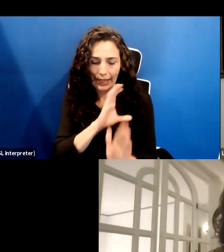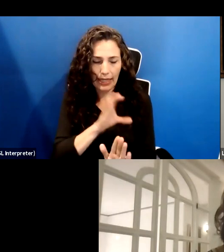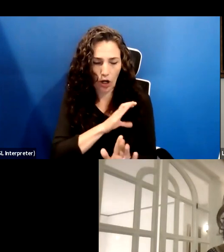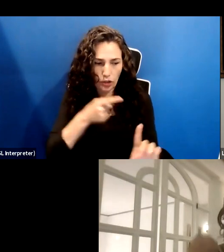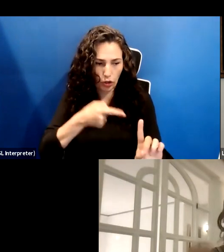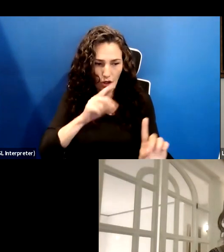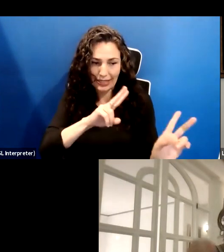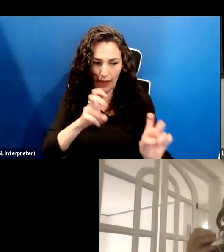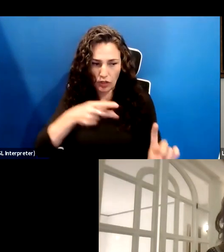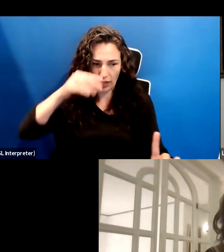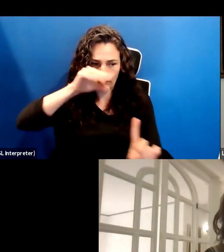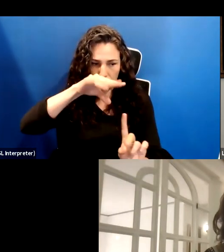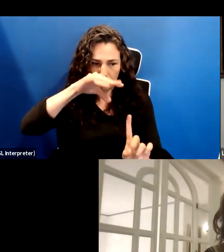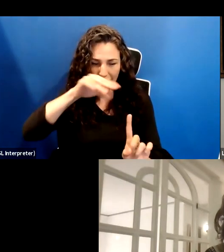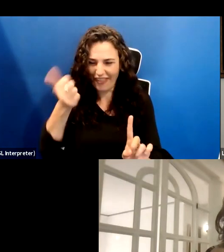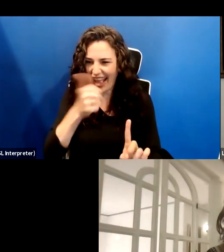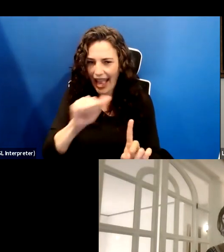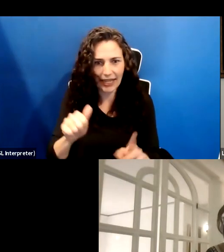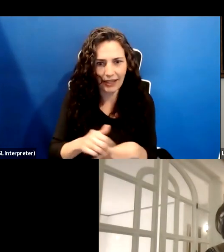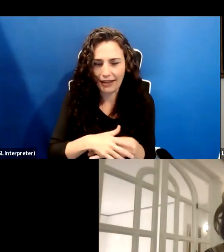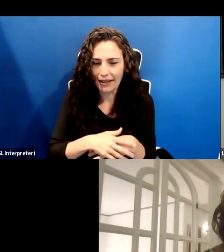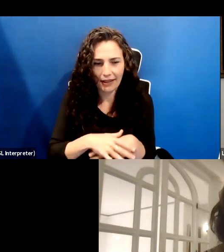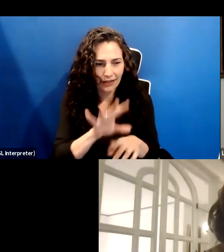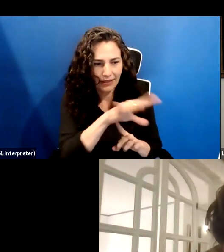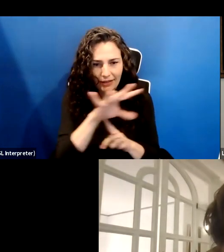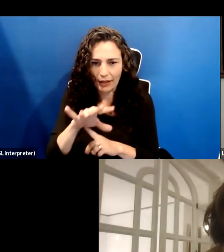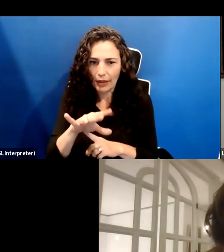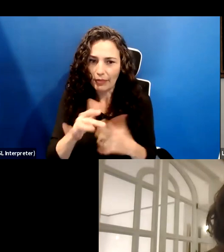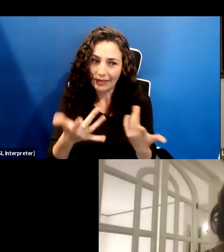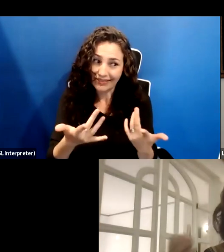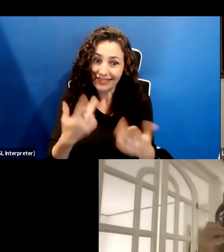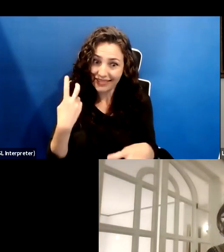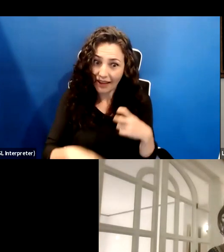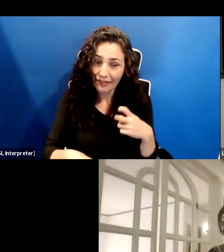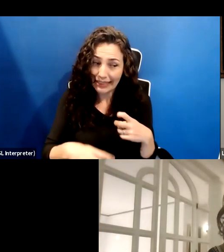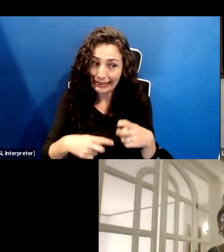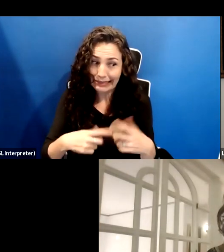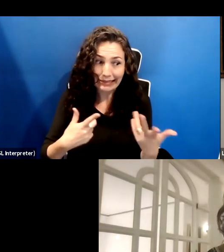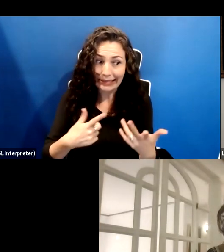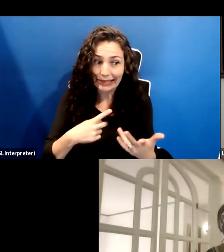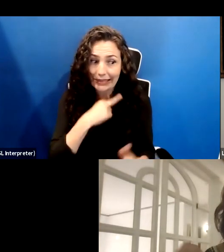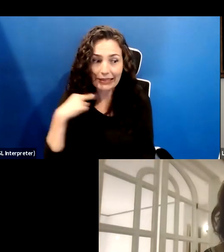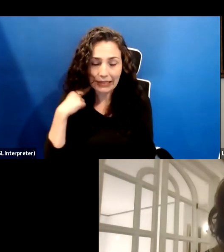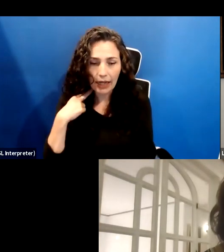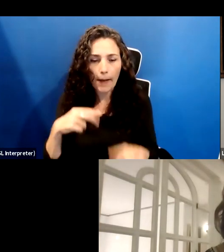But given the psychological situation that they were going through at the time, and asking somebody to trust